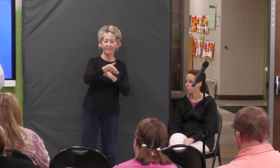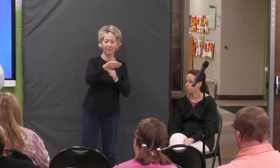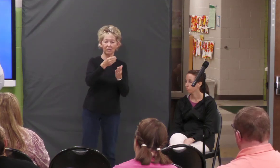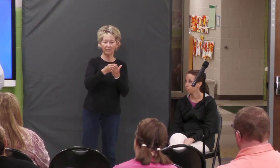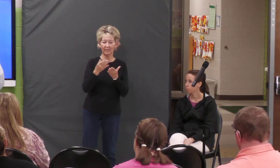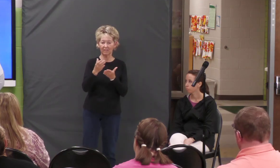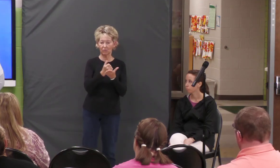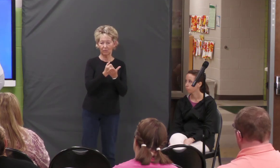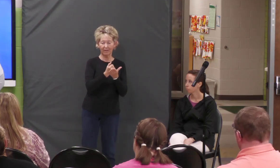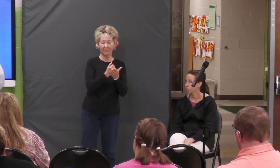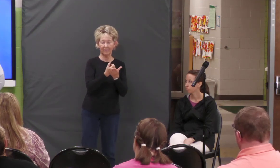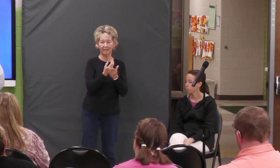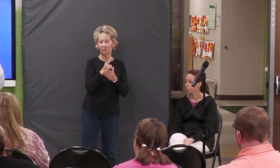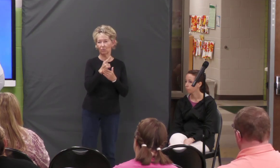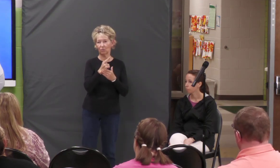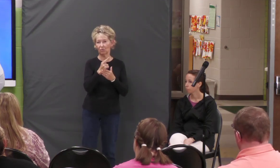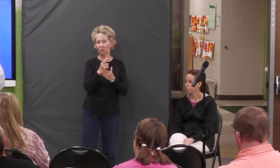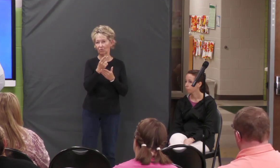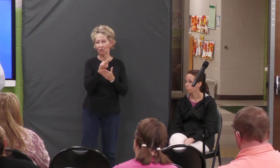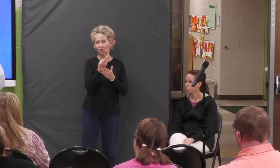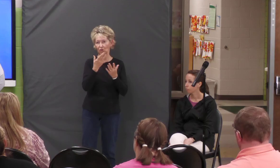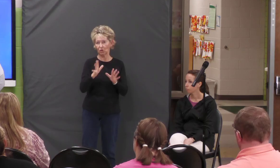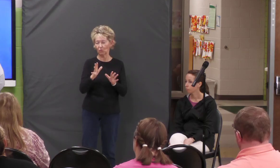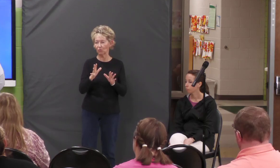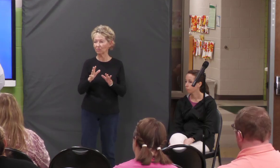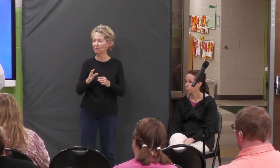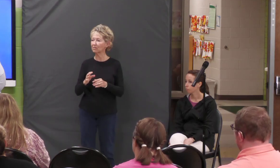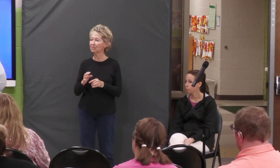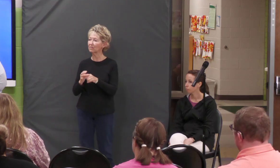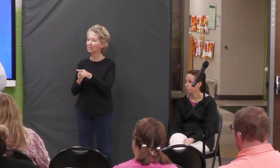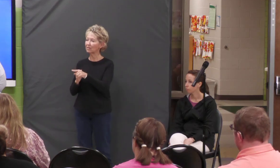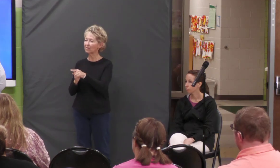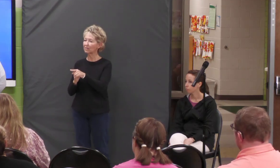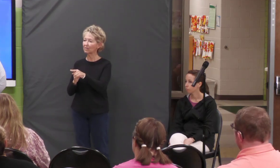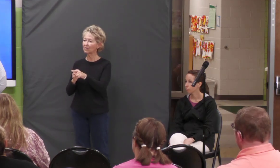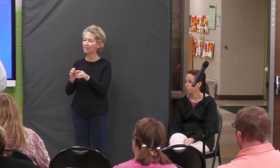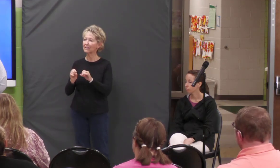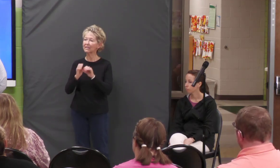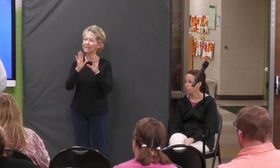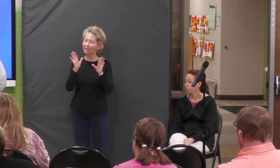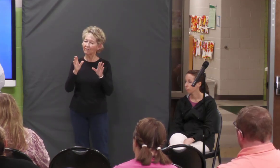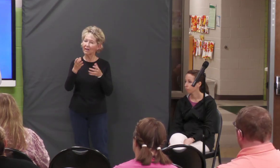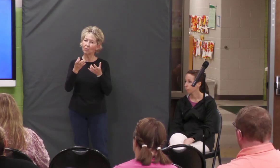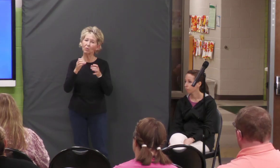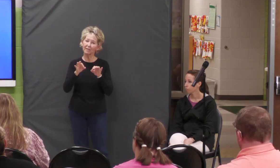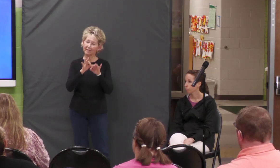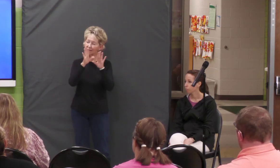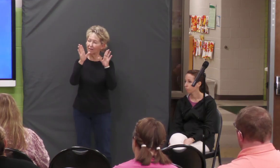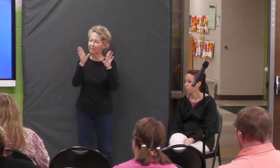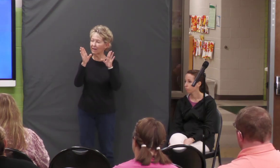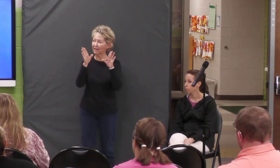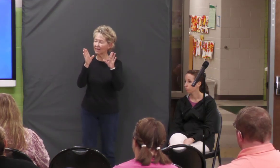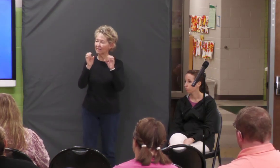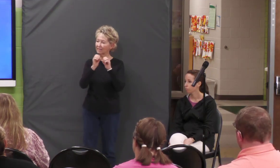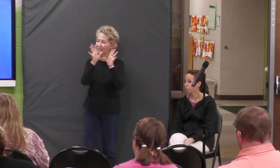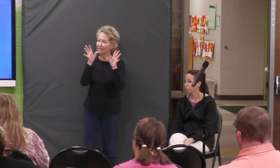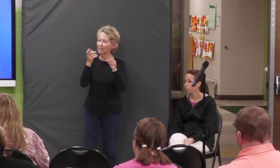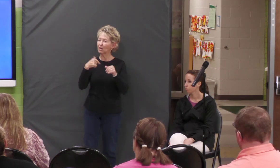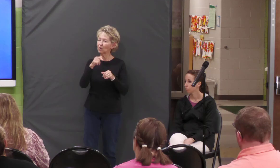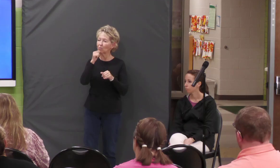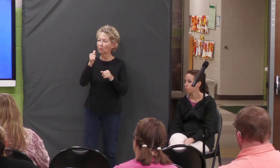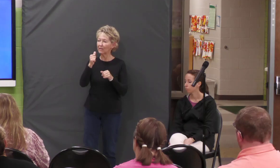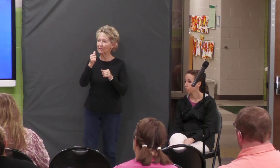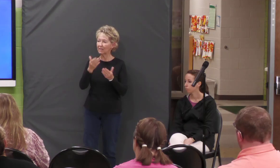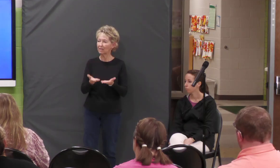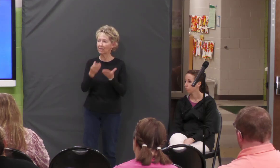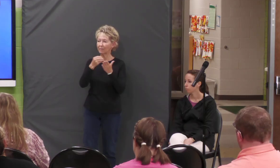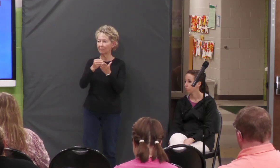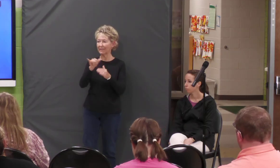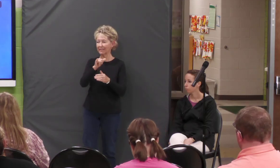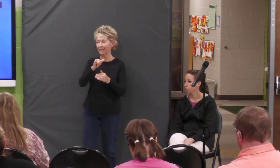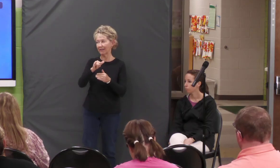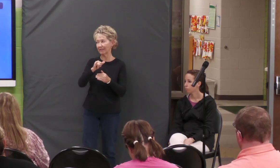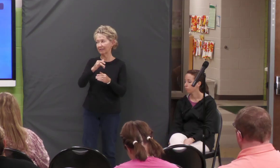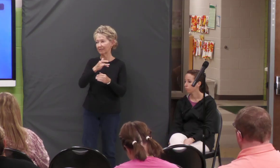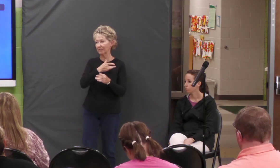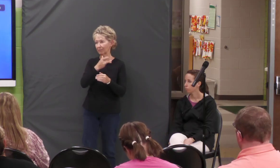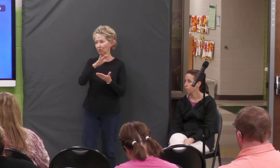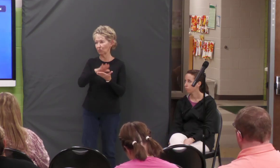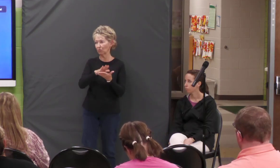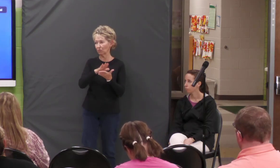used just to clarify we don't fundraise like a regular school